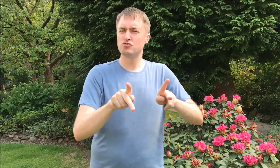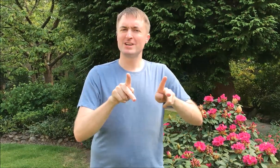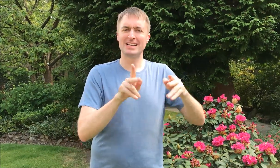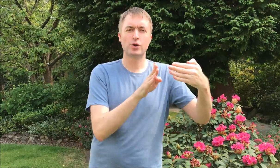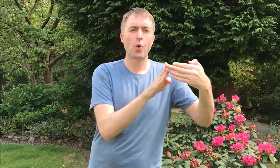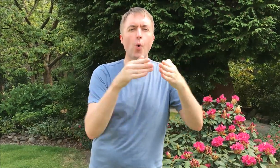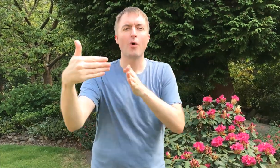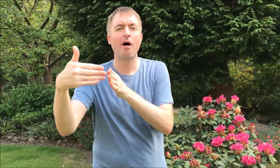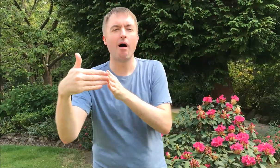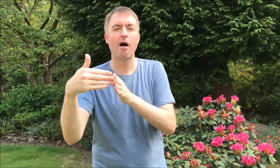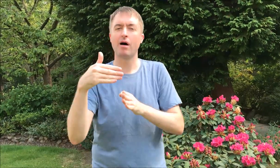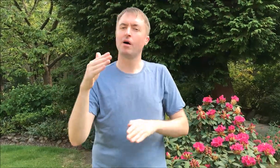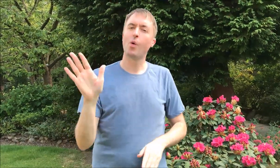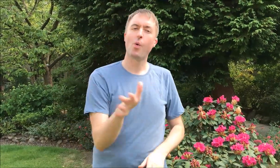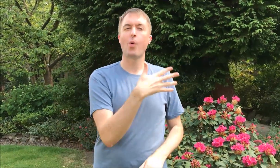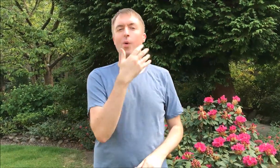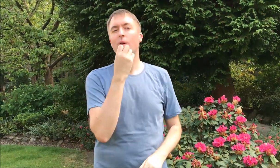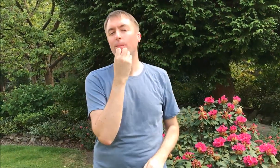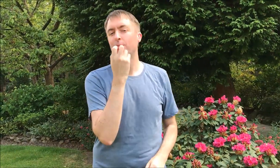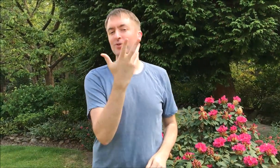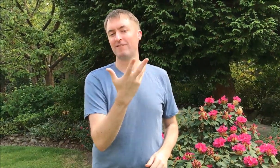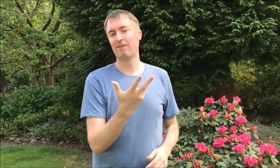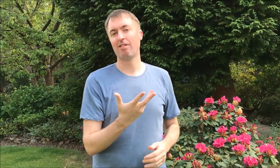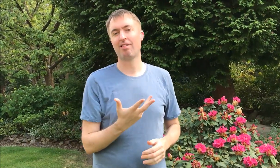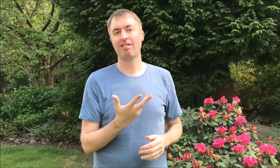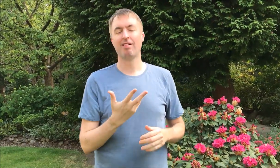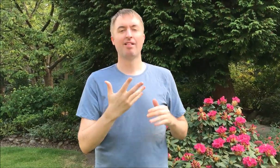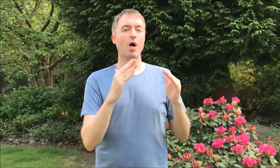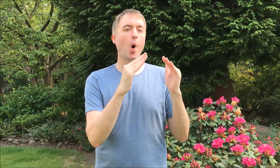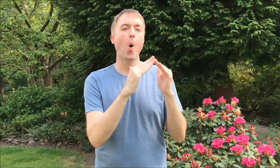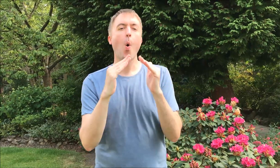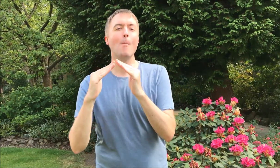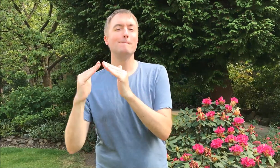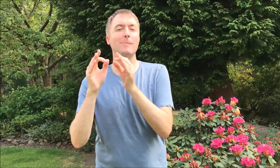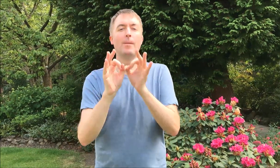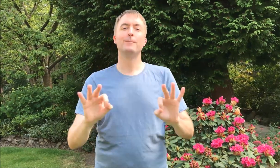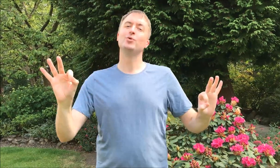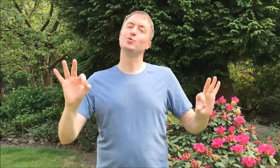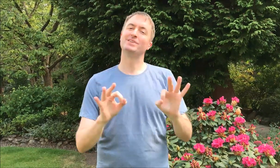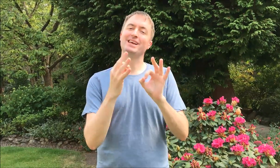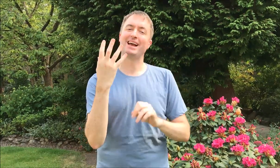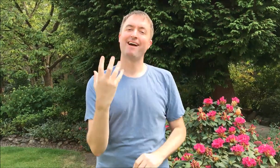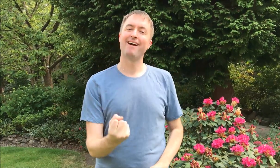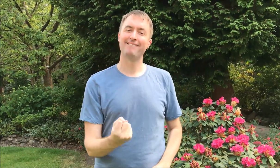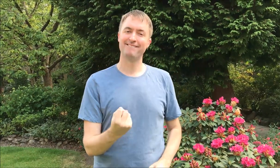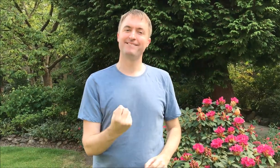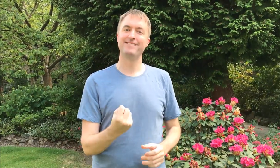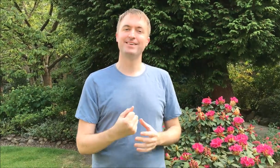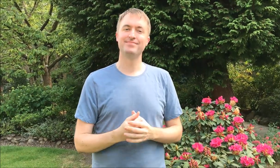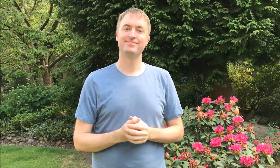I saw beauty at every street corner And heard music in every home.